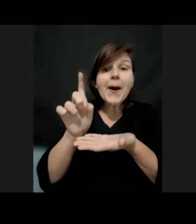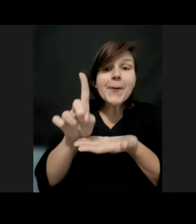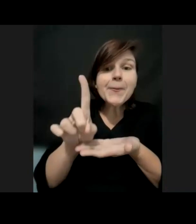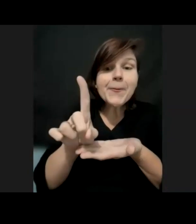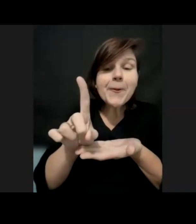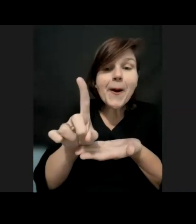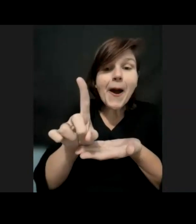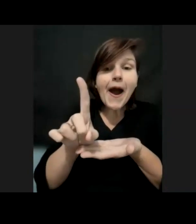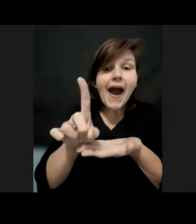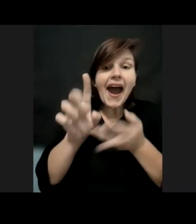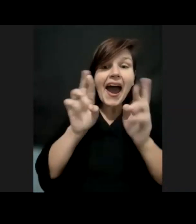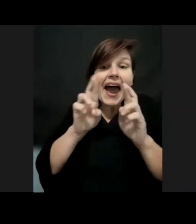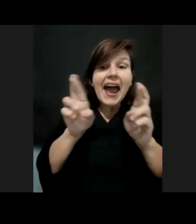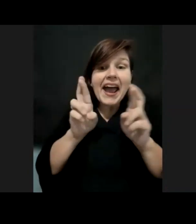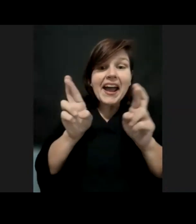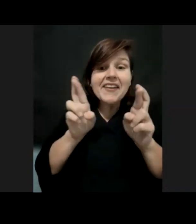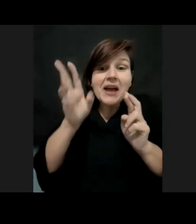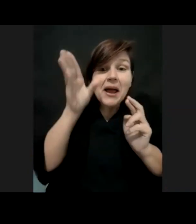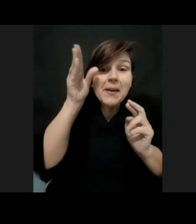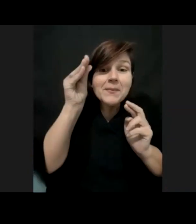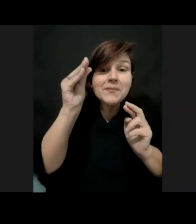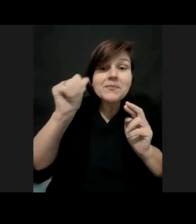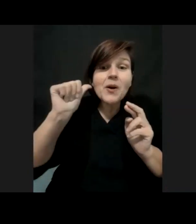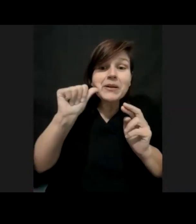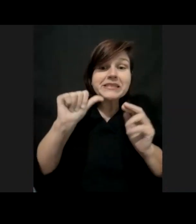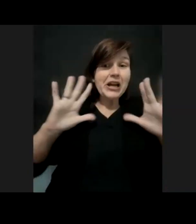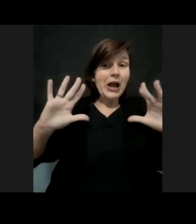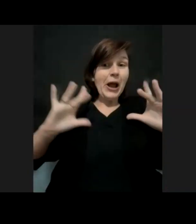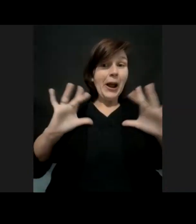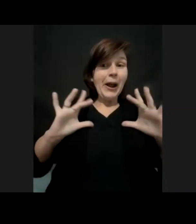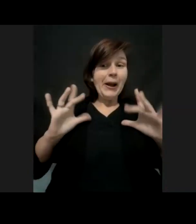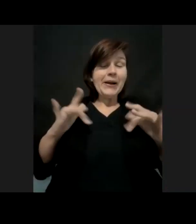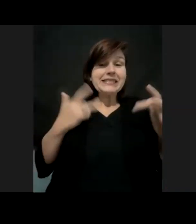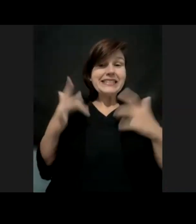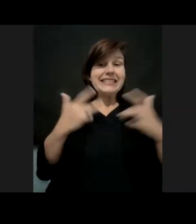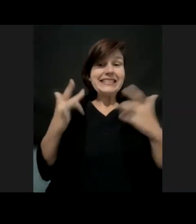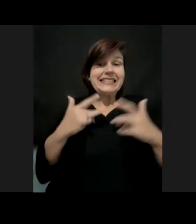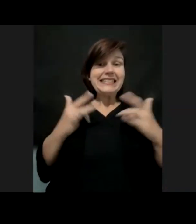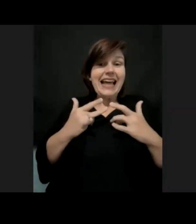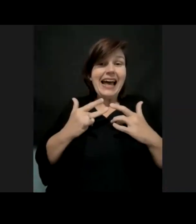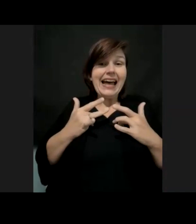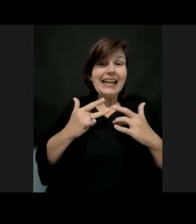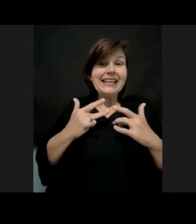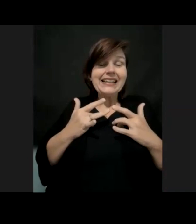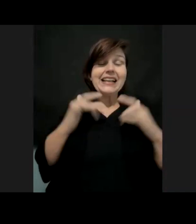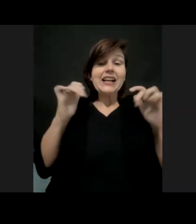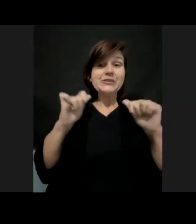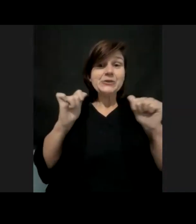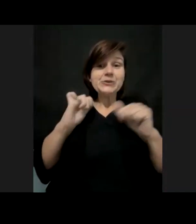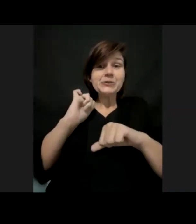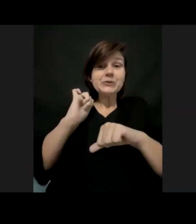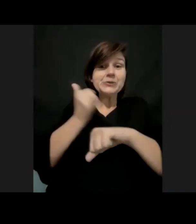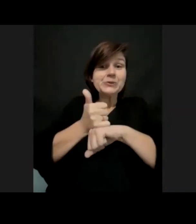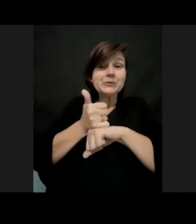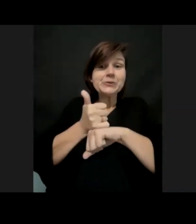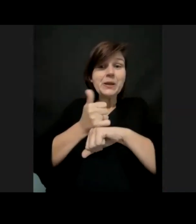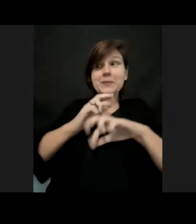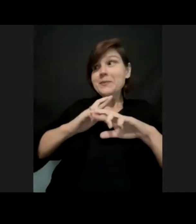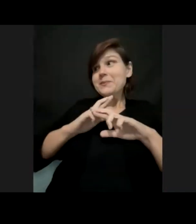Get ready, boys and girls, it's really exciting! Yes, it is! You ready? Are you steady? Off we go, Little Marvin.